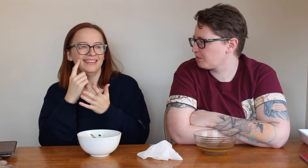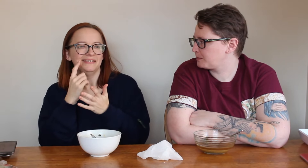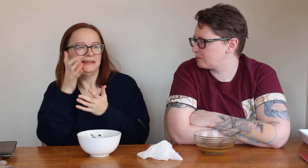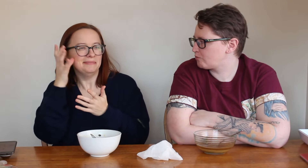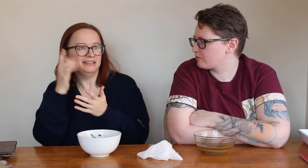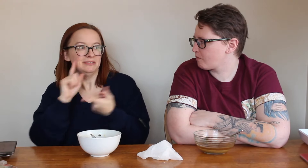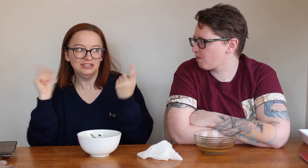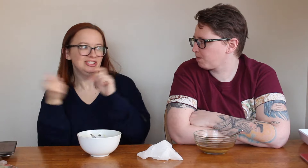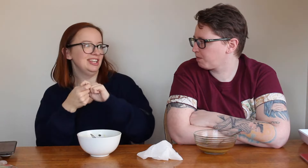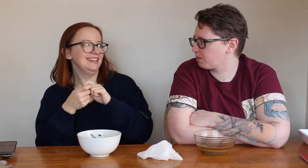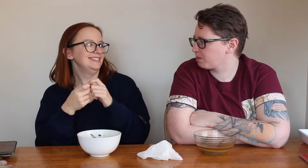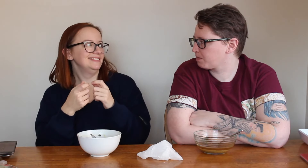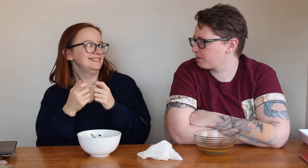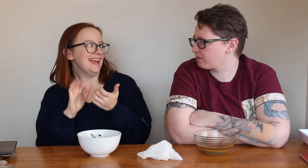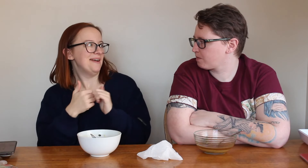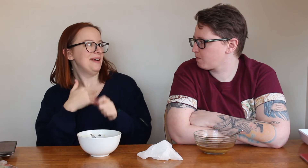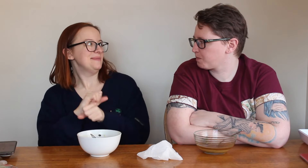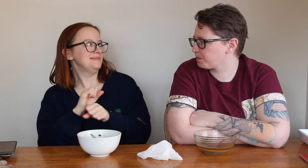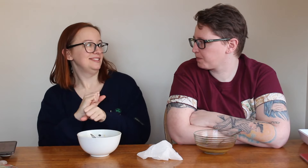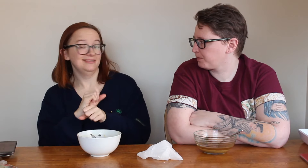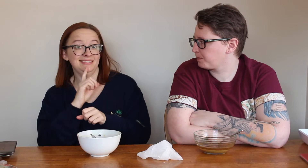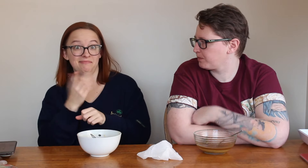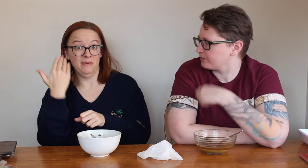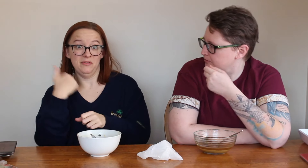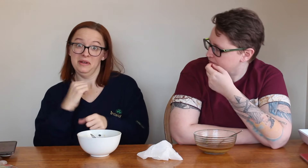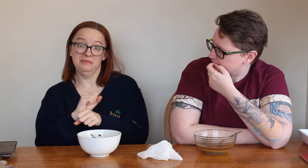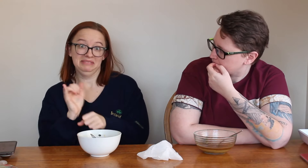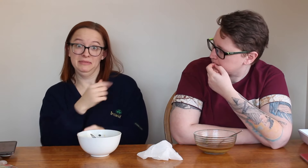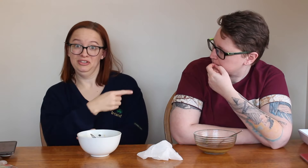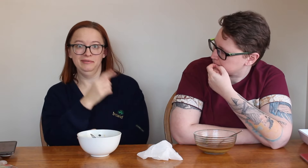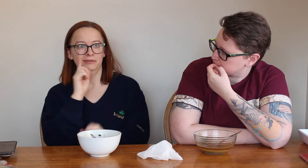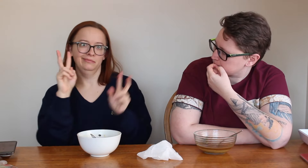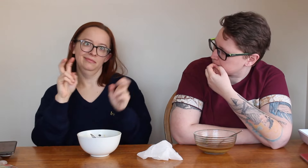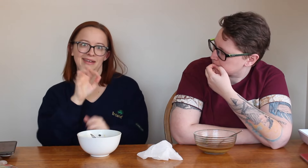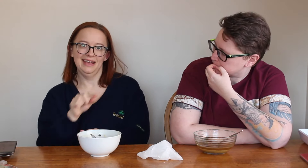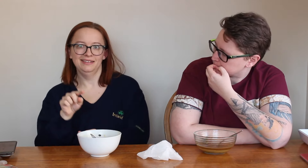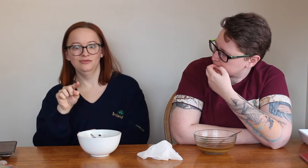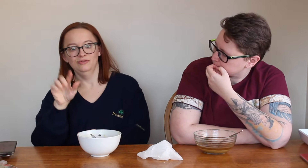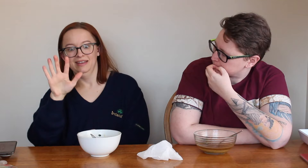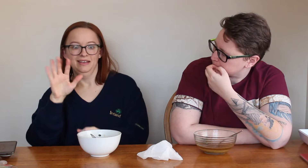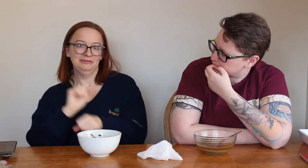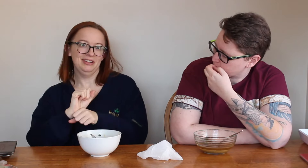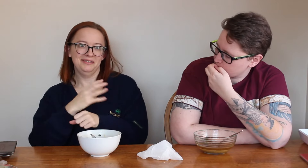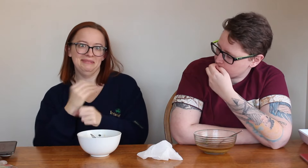But again, you know we're working towards hopefully in the future I will be able to stay at home Or just maybe do work from home.